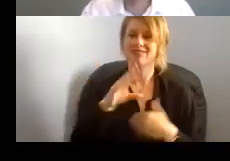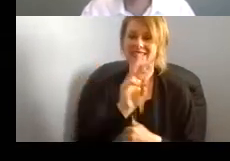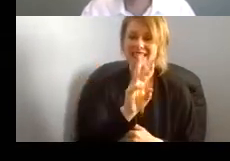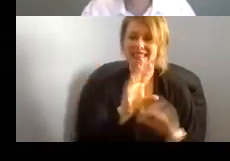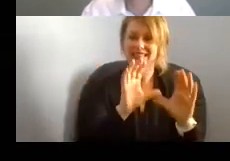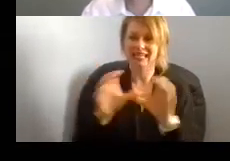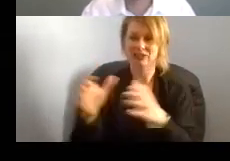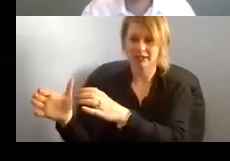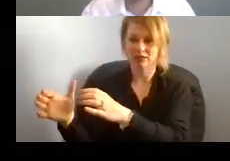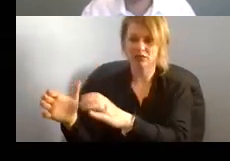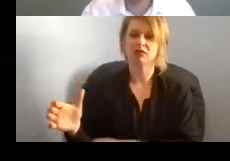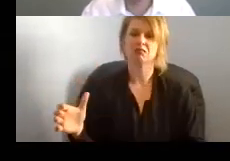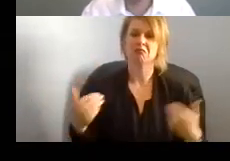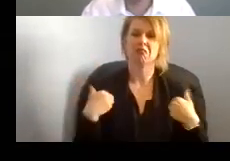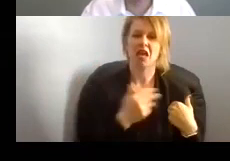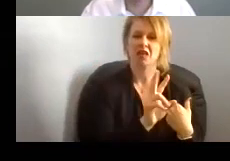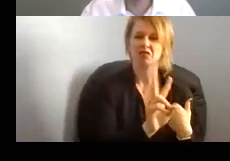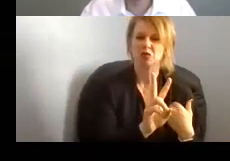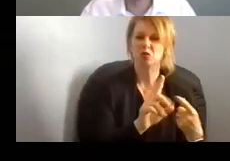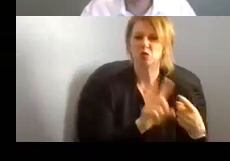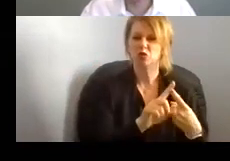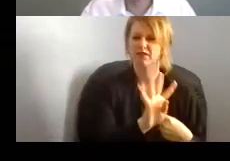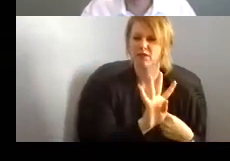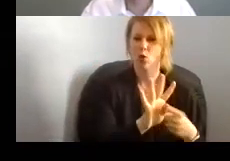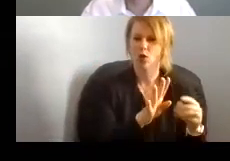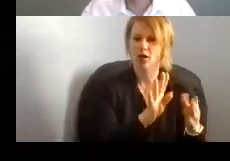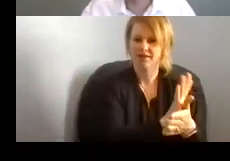two to four individual video modules. The topic categories addressed within